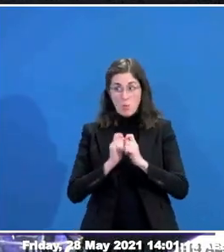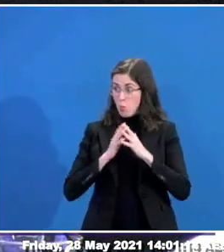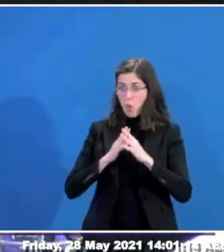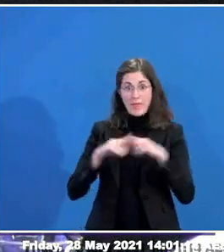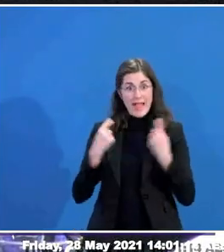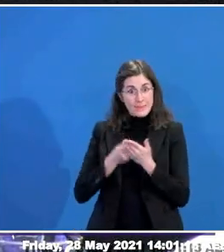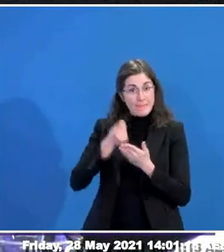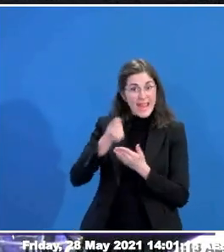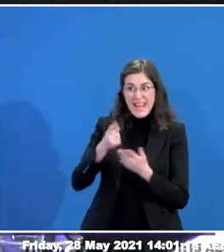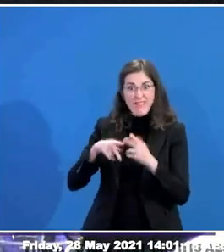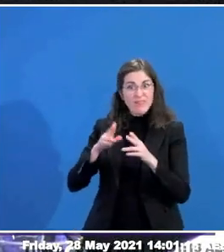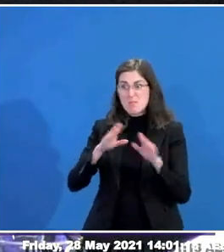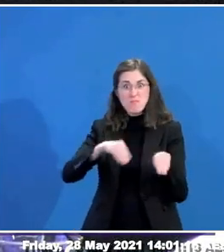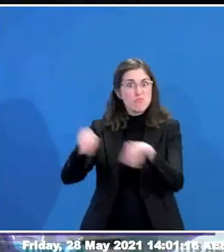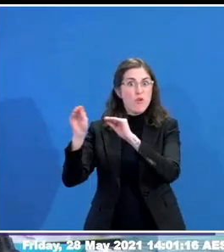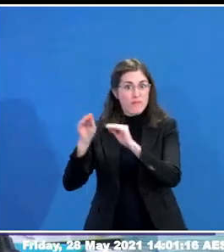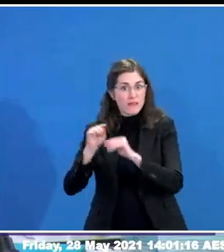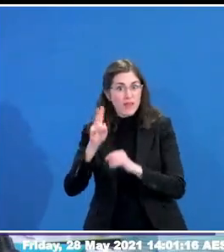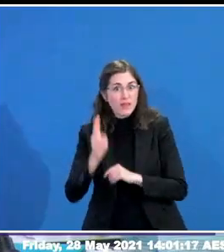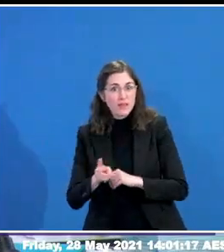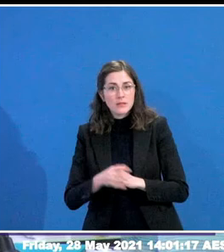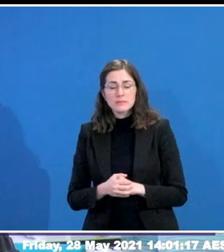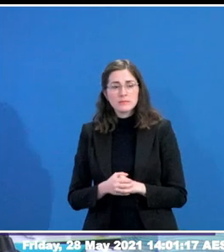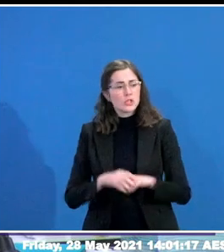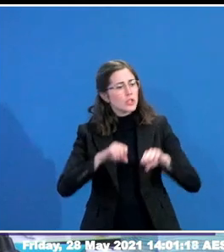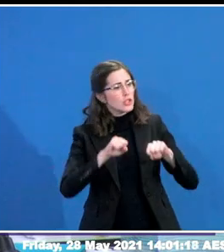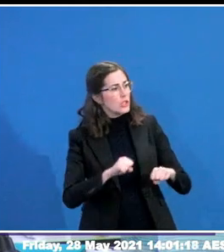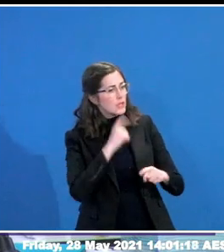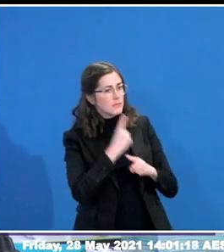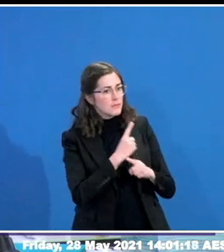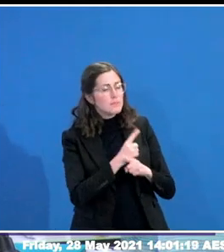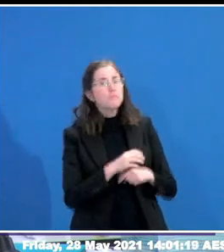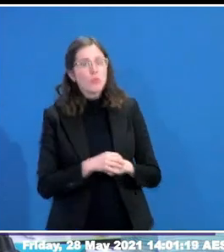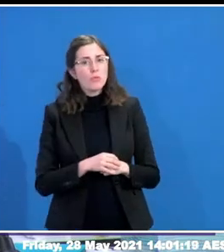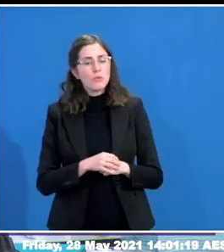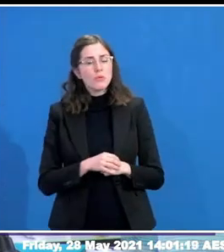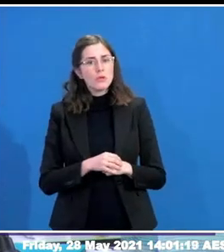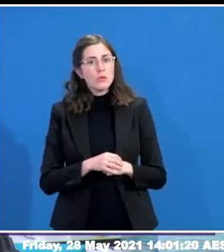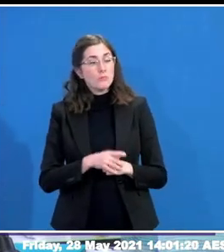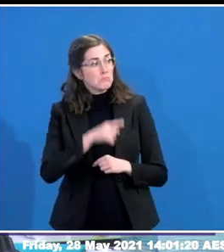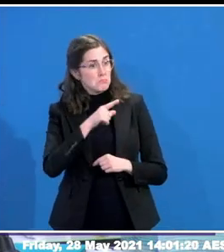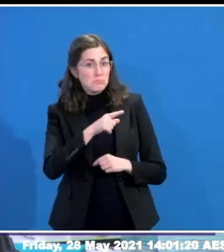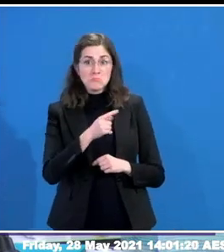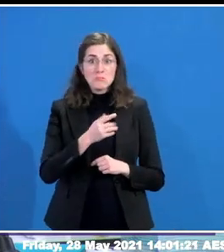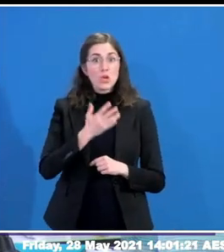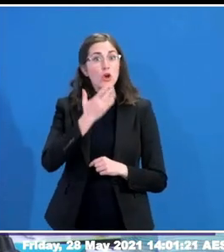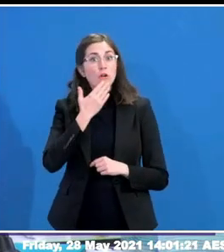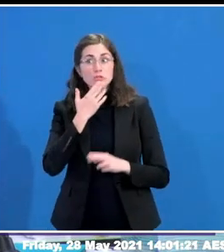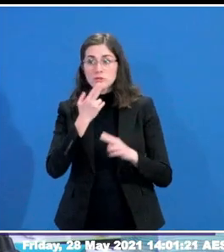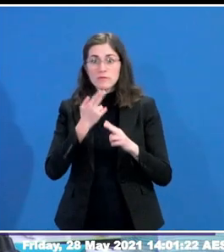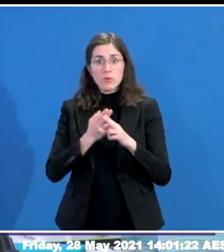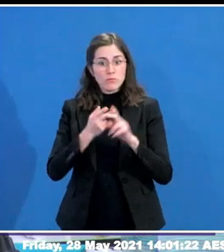So part of the cost of modifying accommodation for people with significant